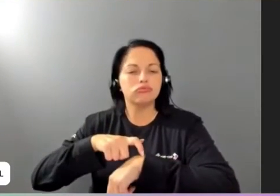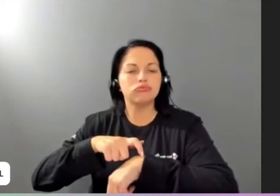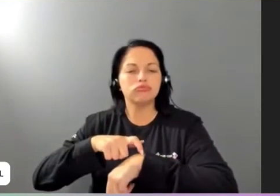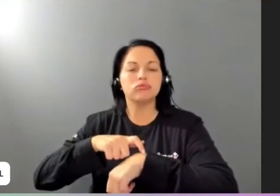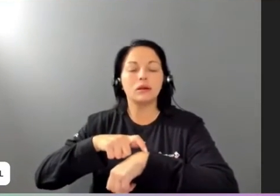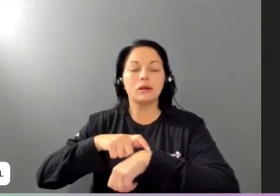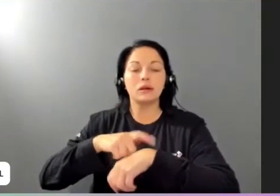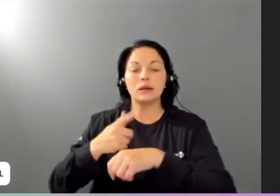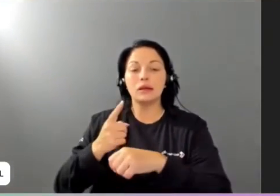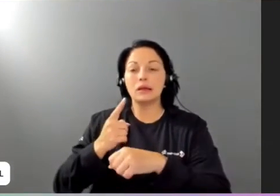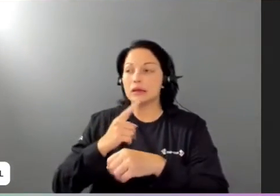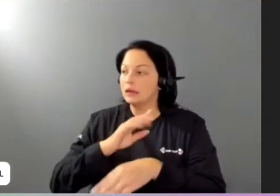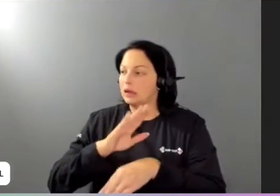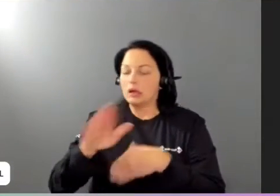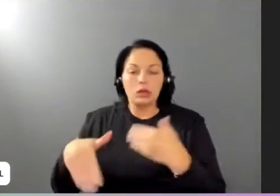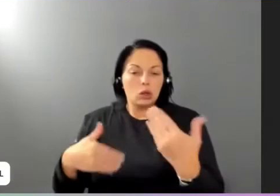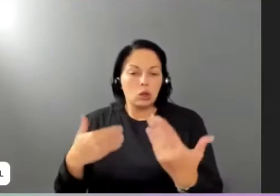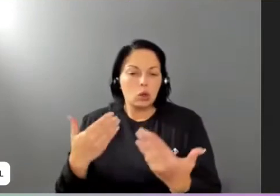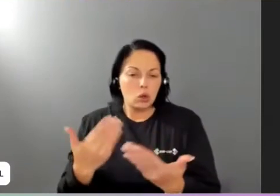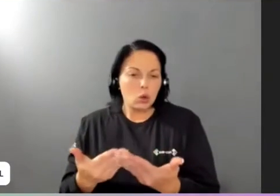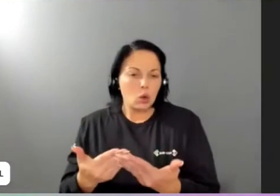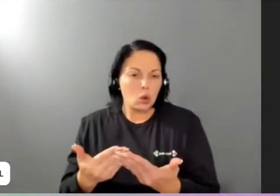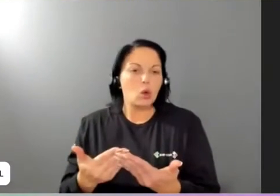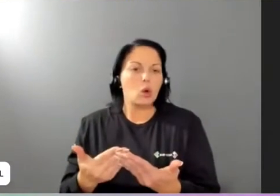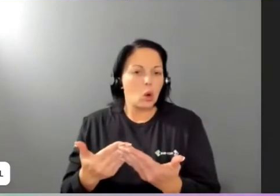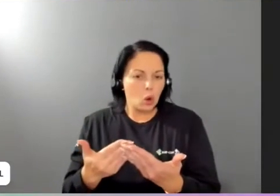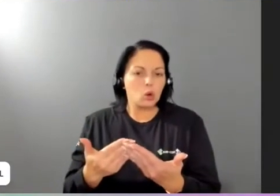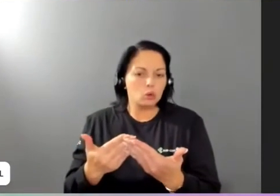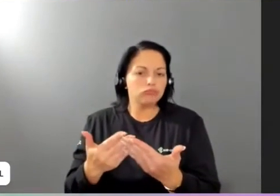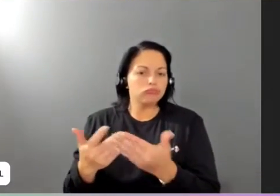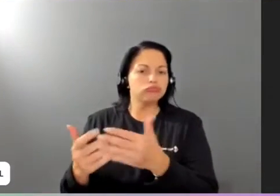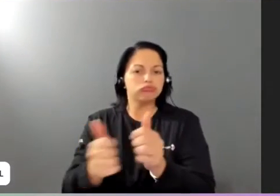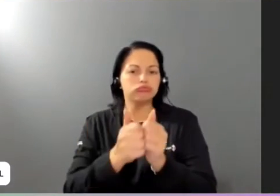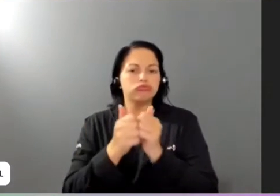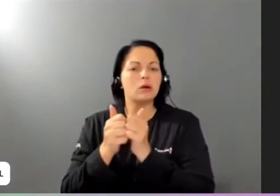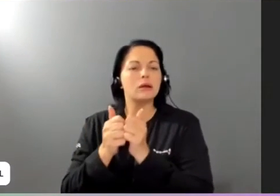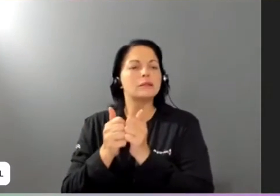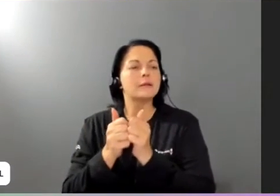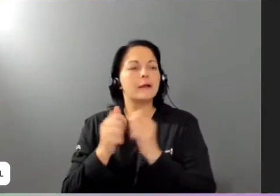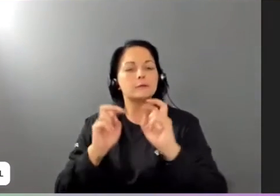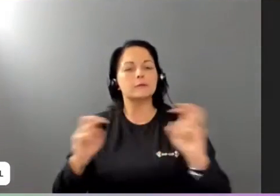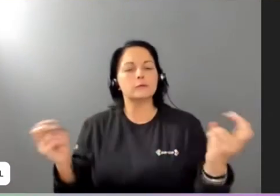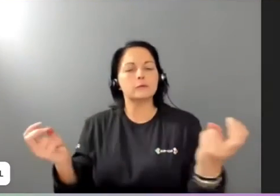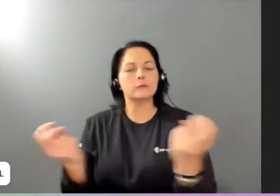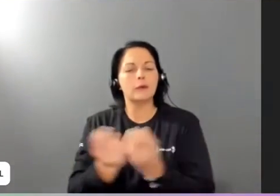in doing these assessments with the maturity model tool is often for the first time, it's getting them all in the